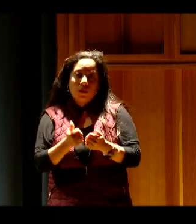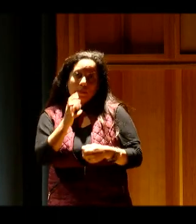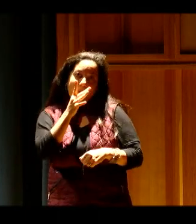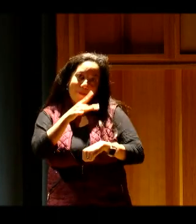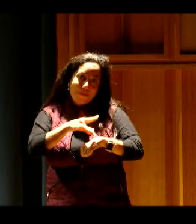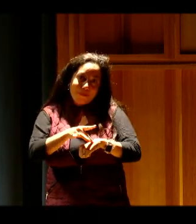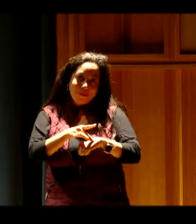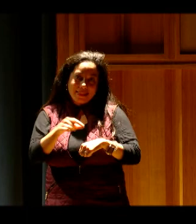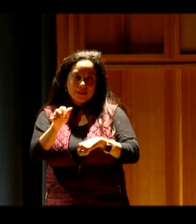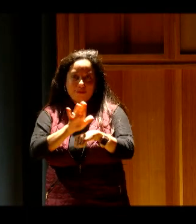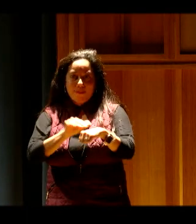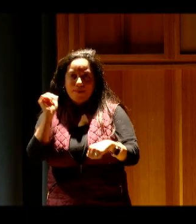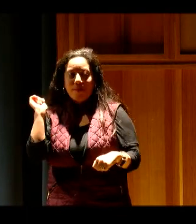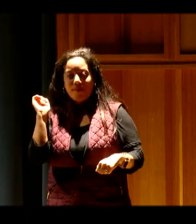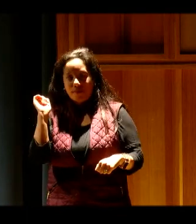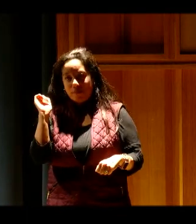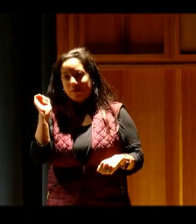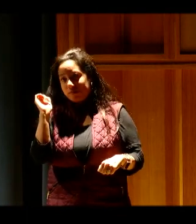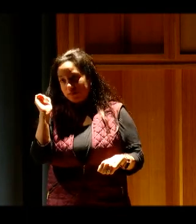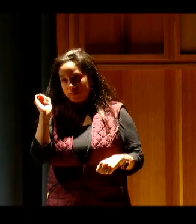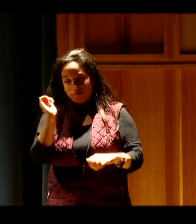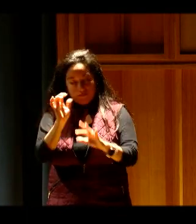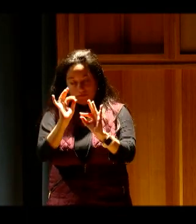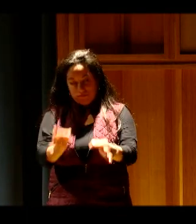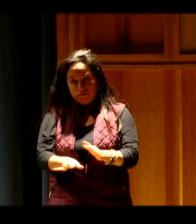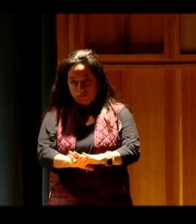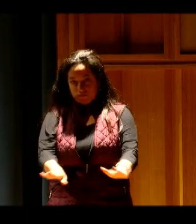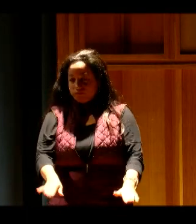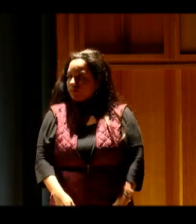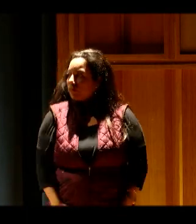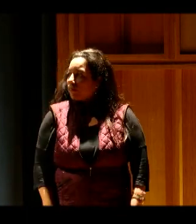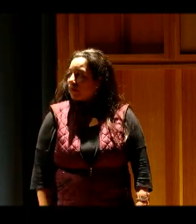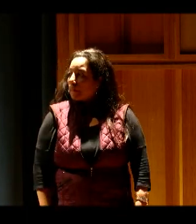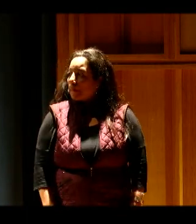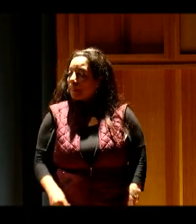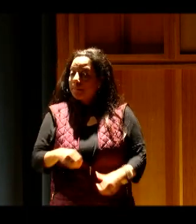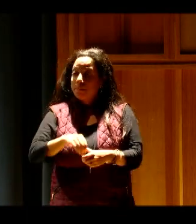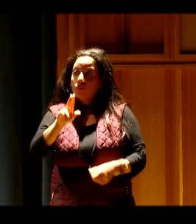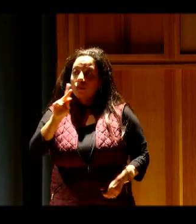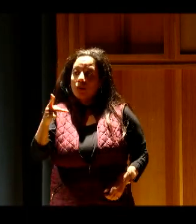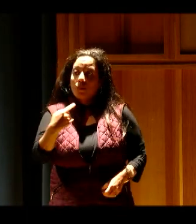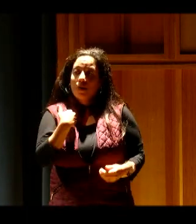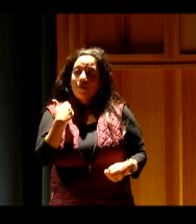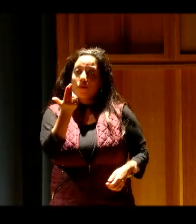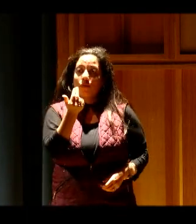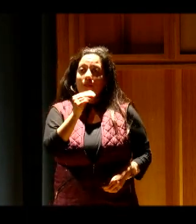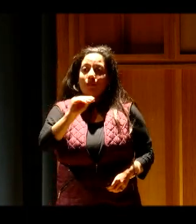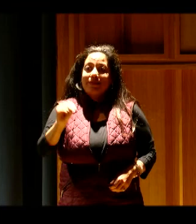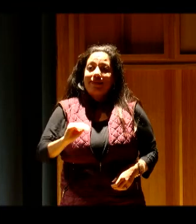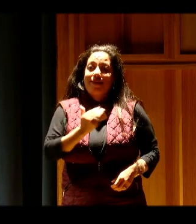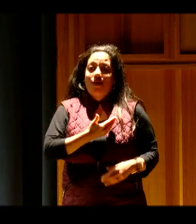This call is absolute. In the UK, we have 13% of our land left wild.